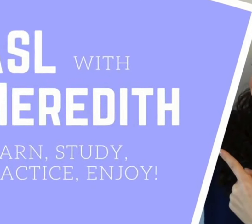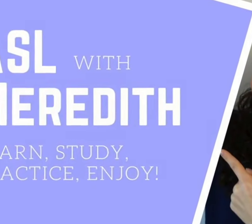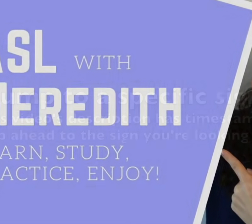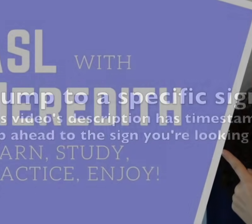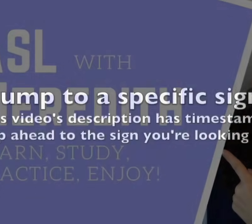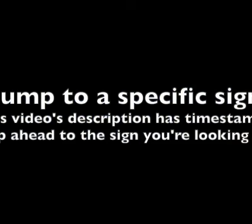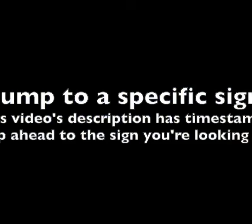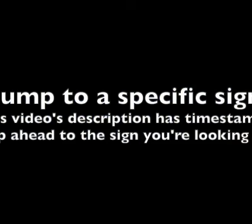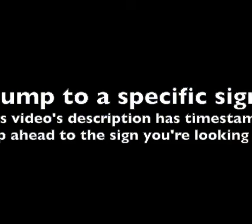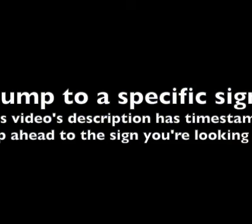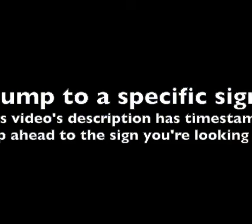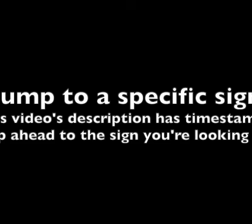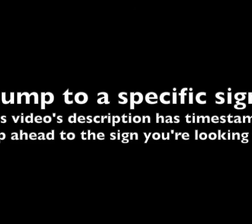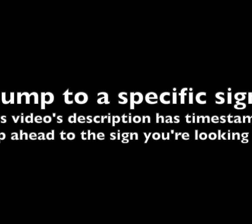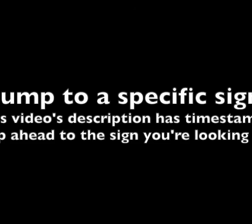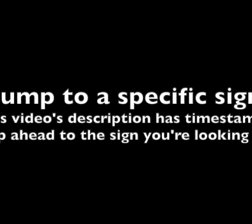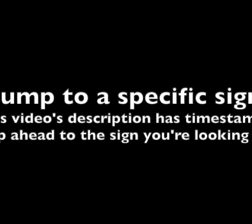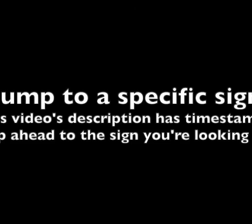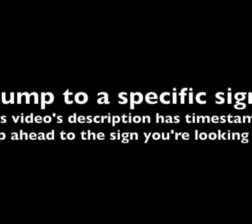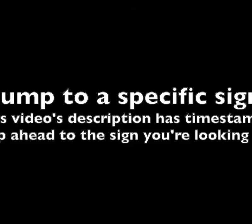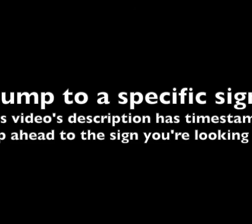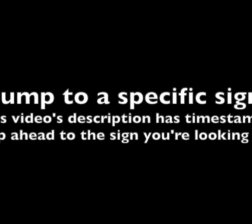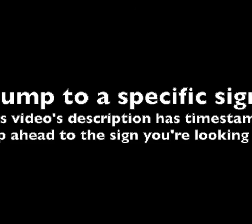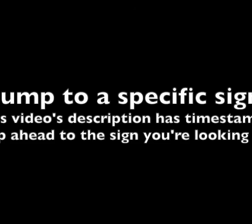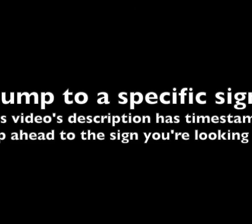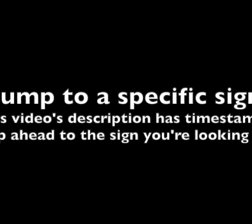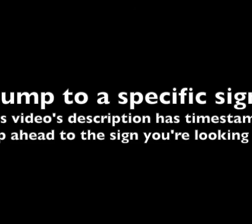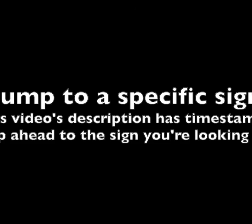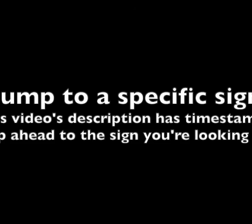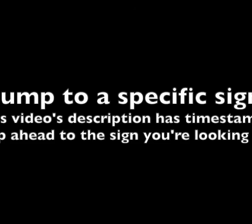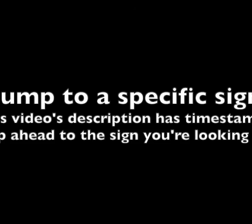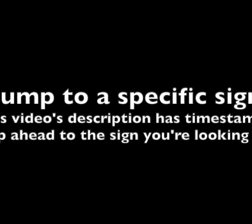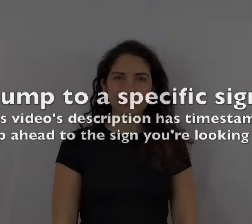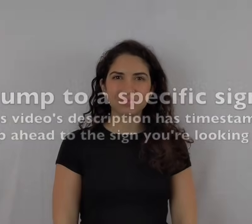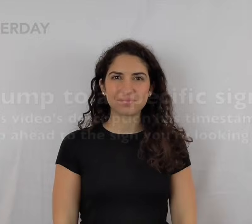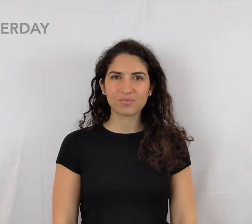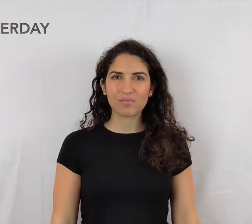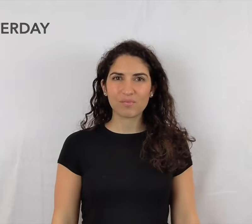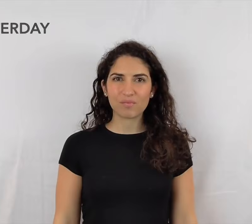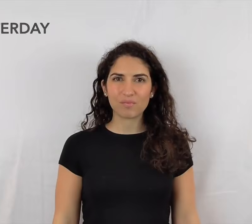If you want to jump ahead, check the video's description for timestamps.